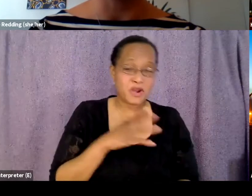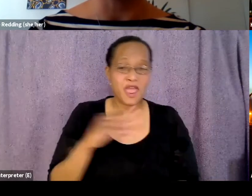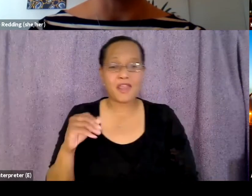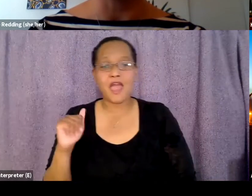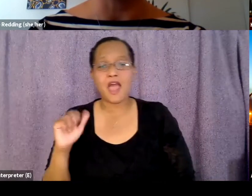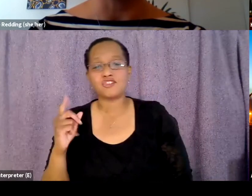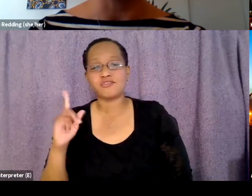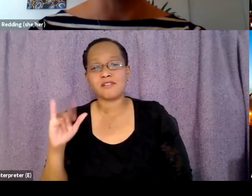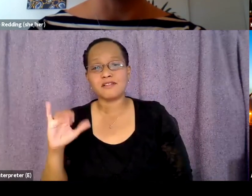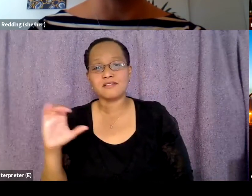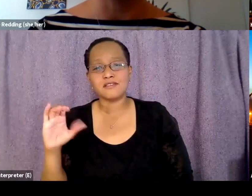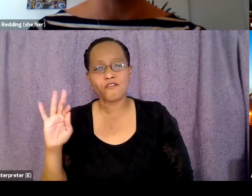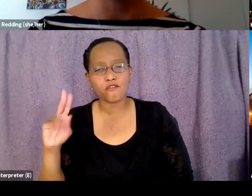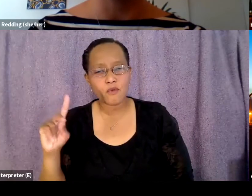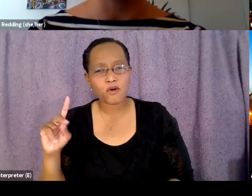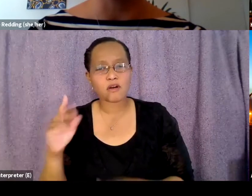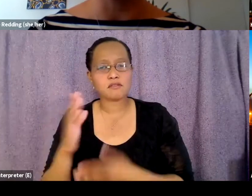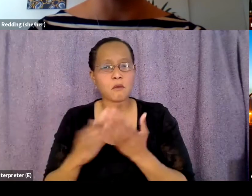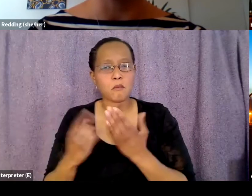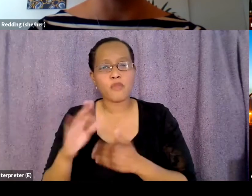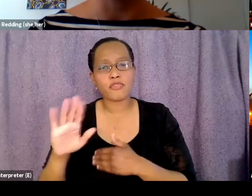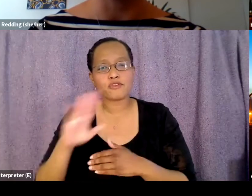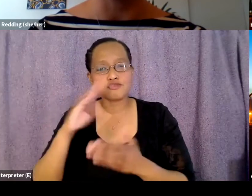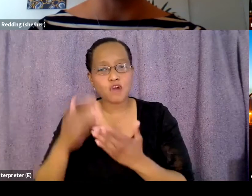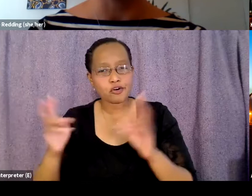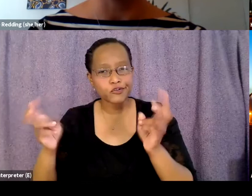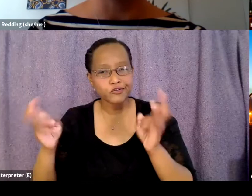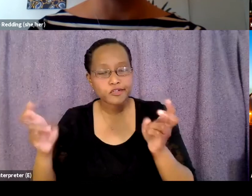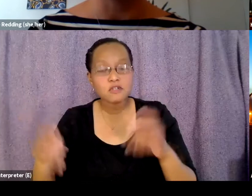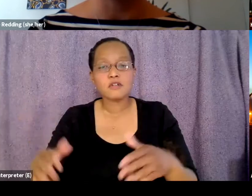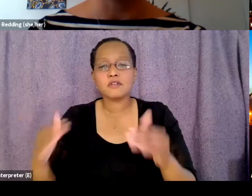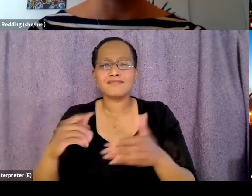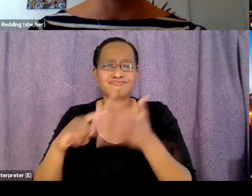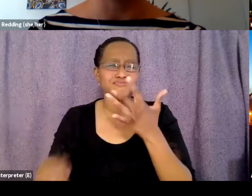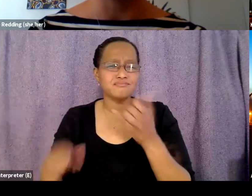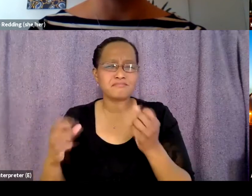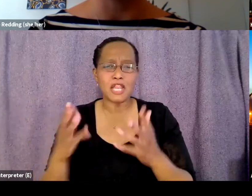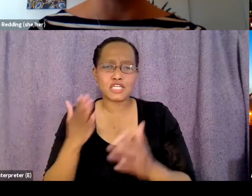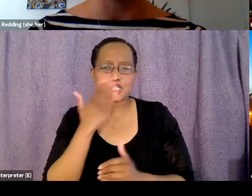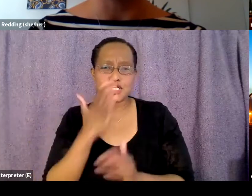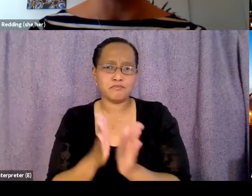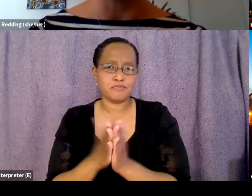excited about Brandon Filthy Animals, I mean there are so many good books that we're going to be able to.